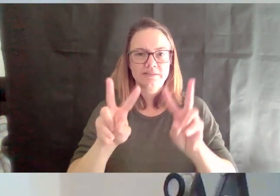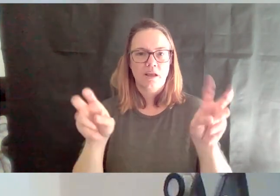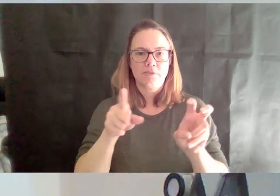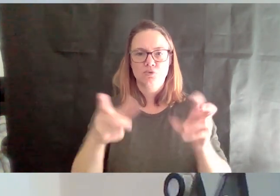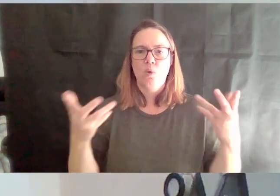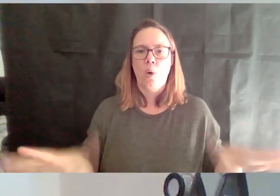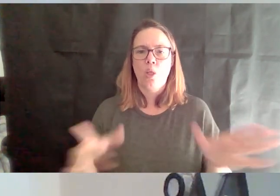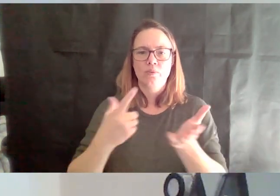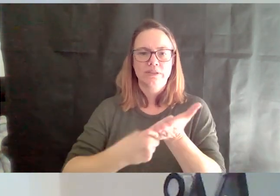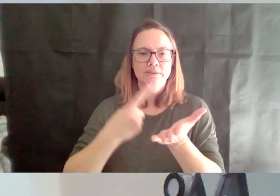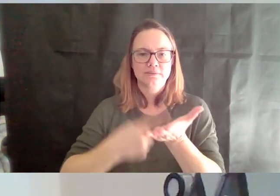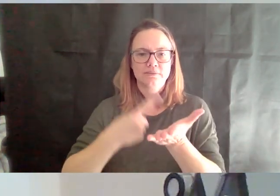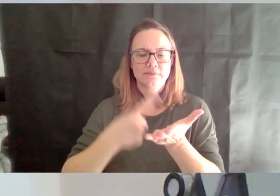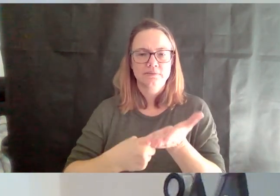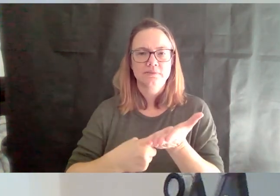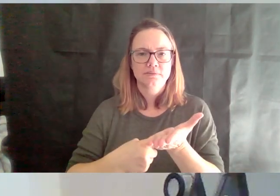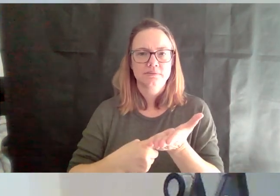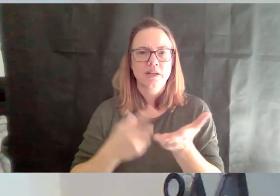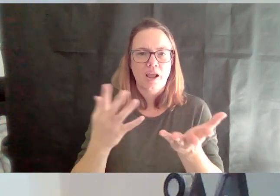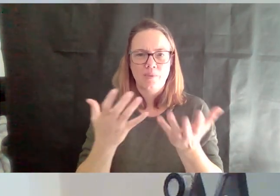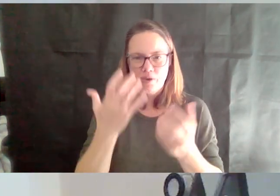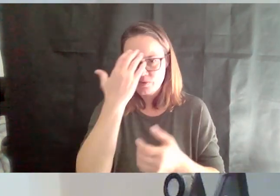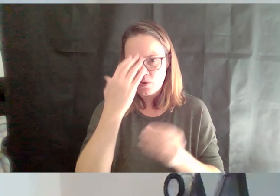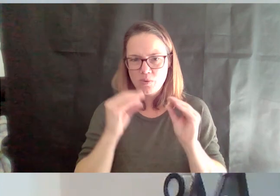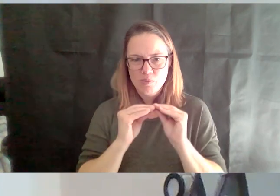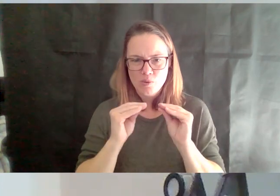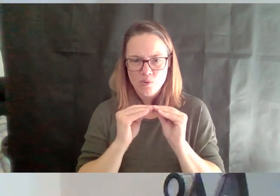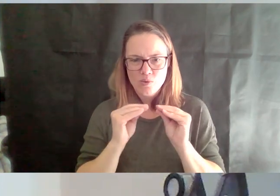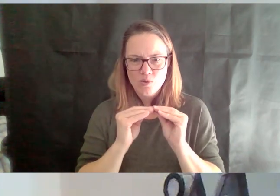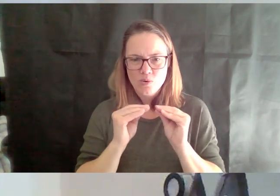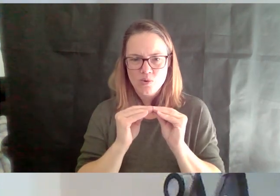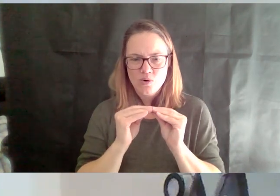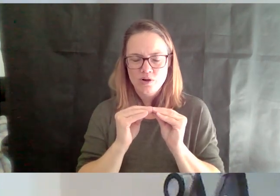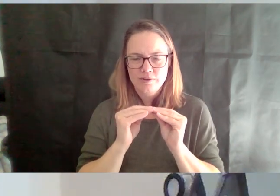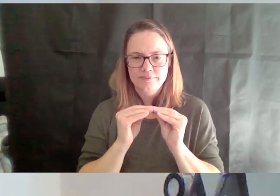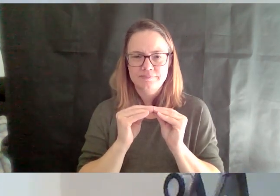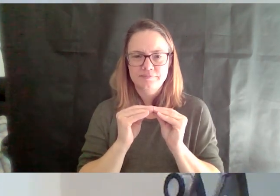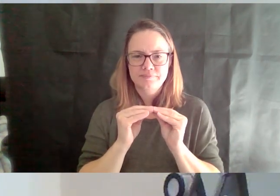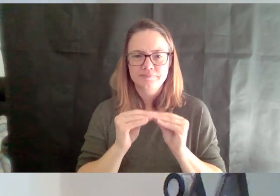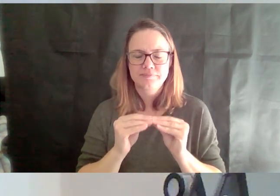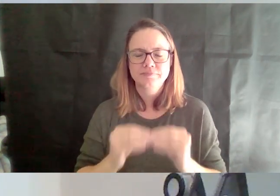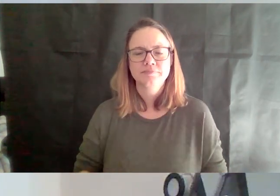talked about that I'd be interested in hearing more about, and we got a question that came in around this, too,